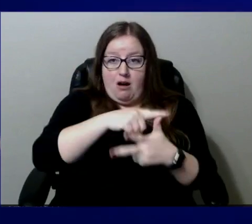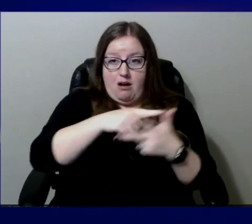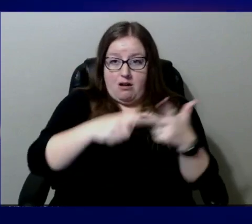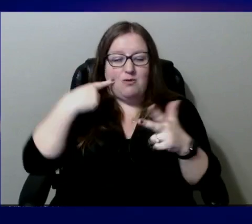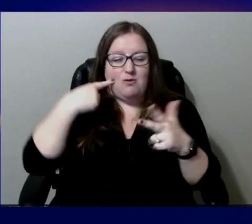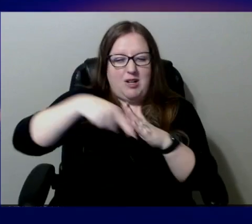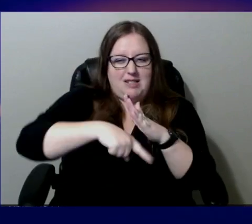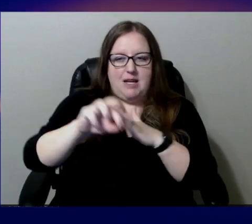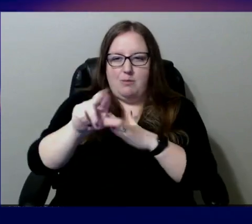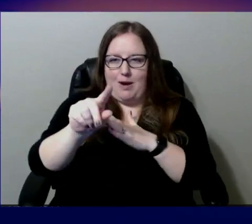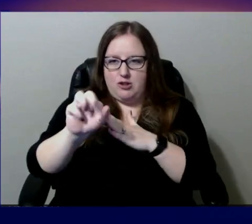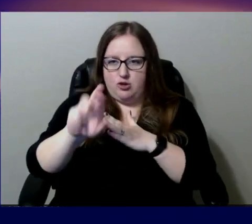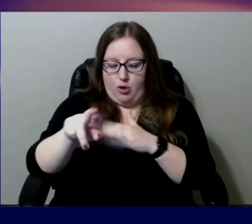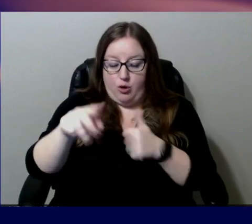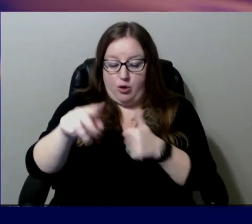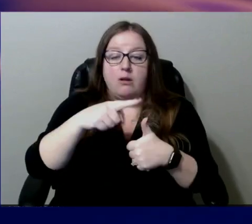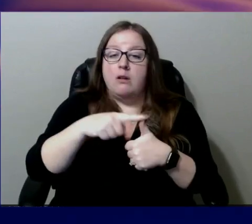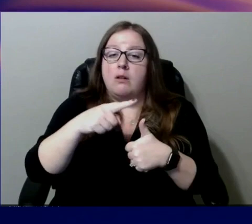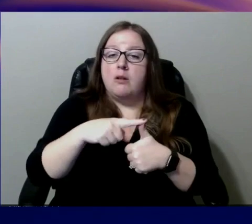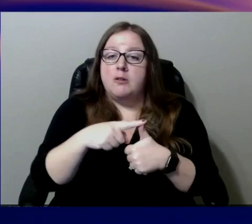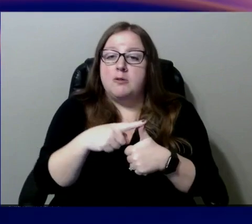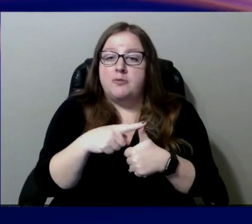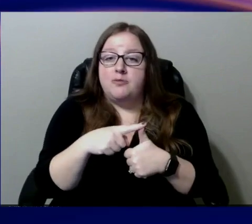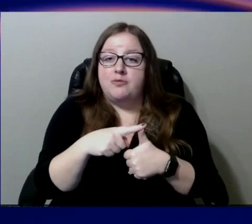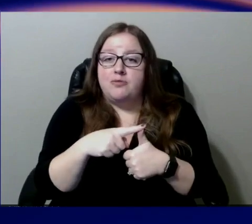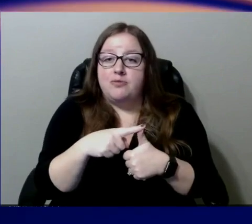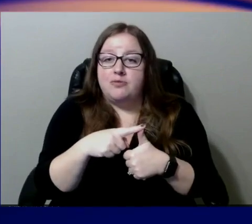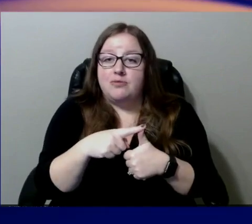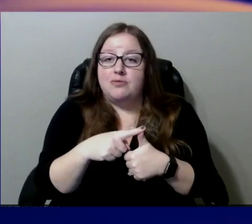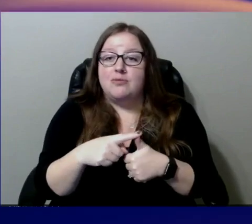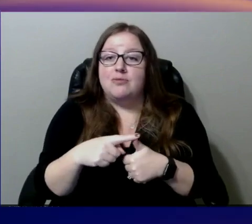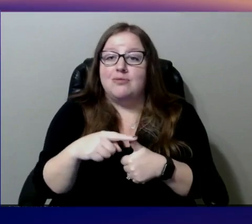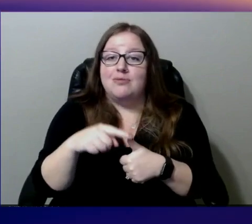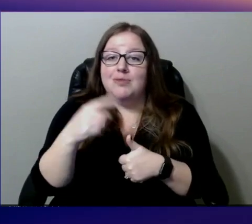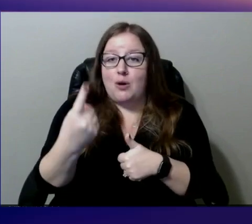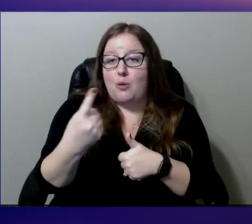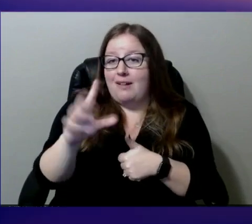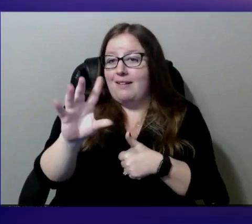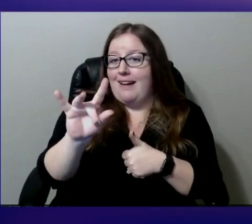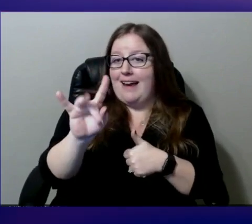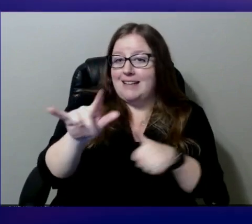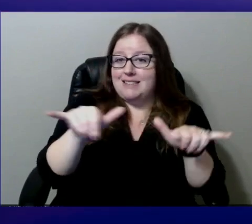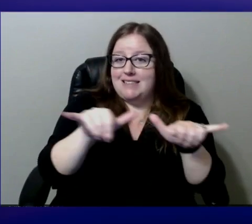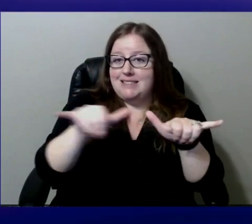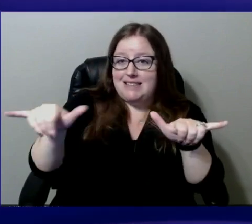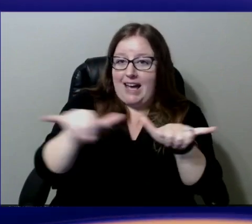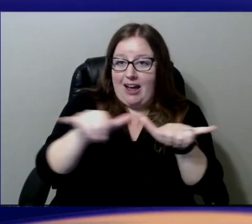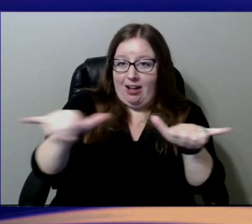One, it's a 1/18th scale That's cool. - RC car